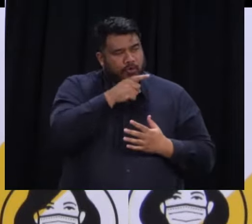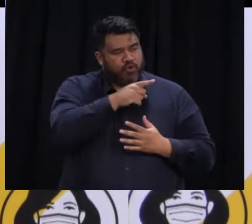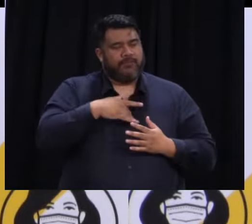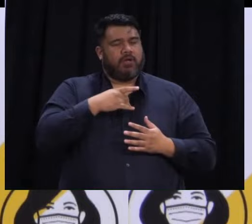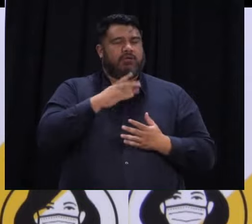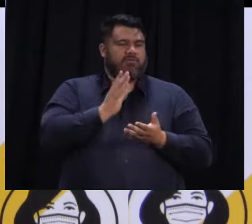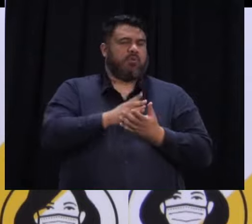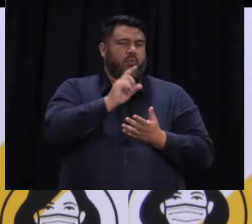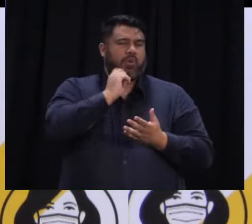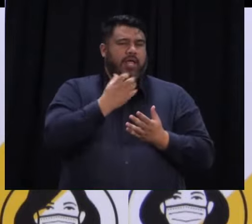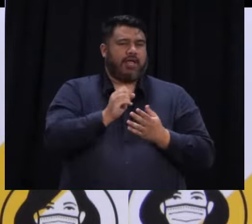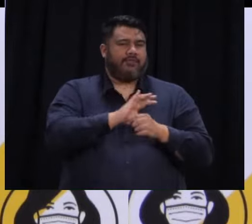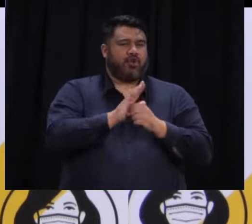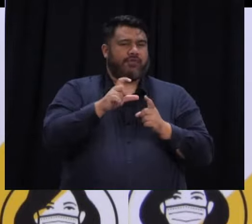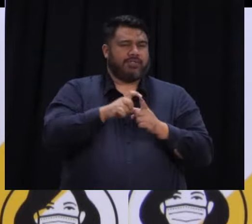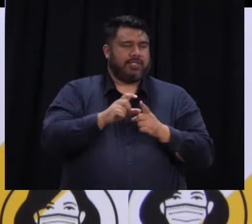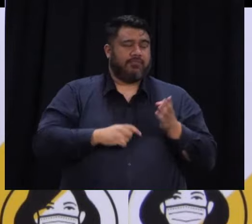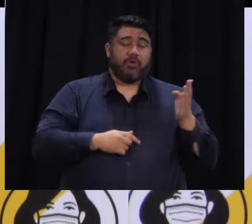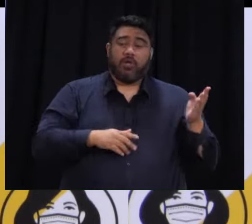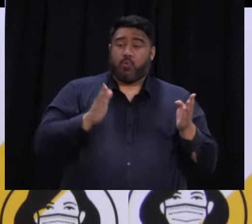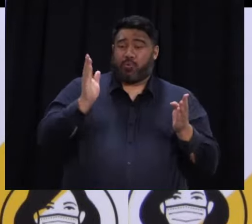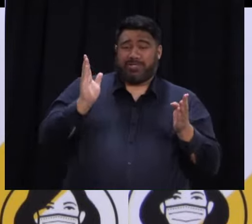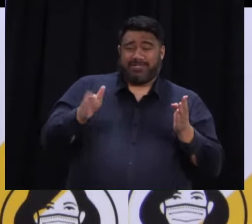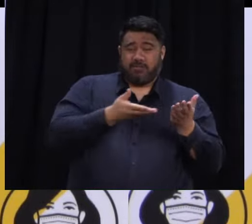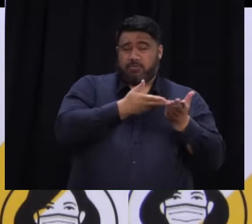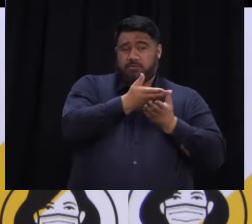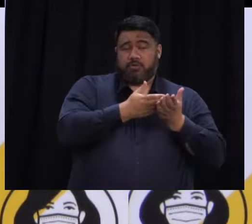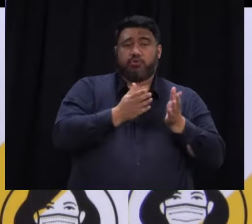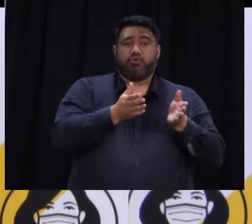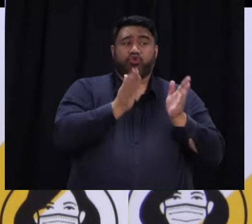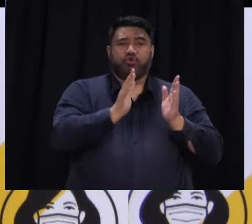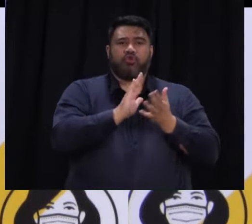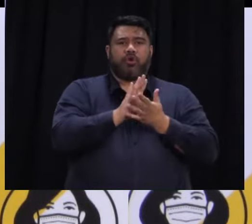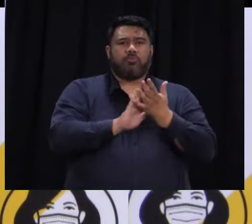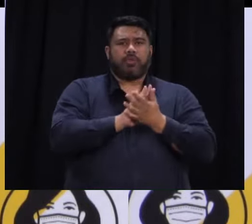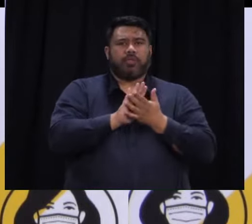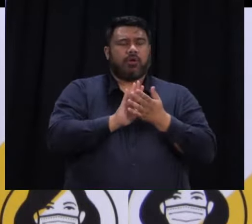guess how many cases do you expect or how big do you expect